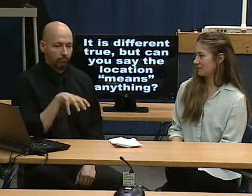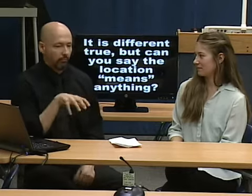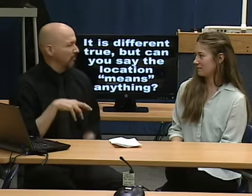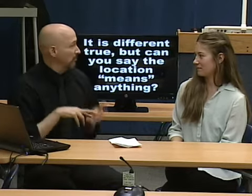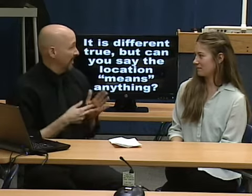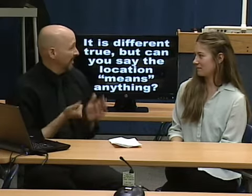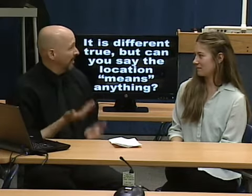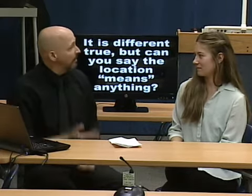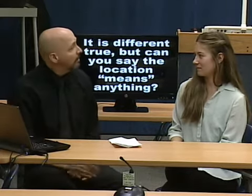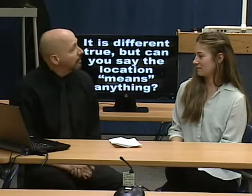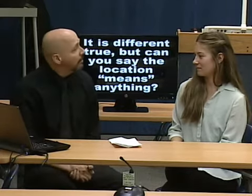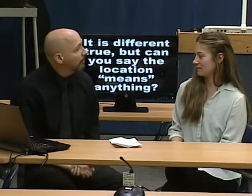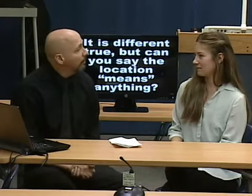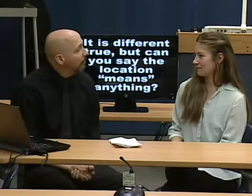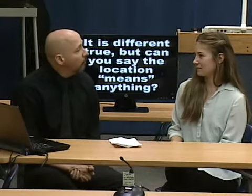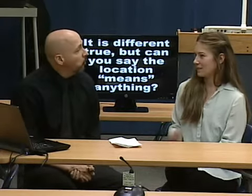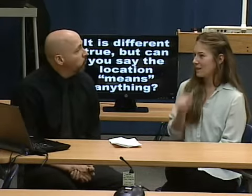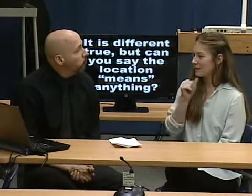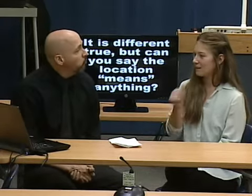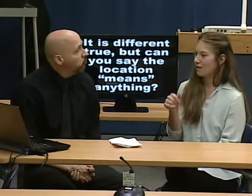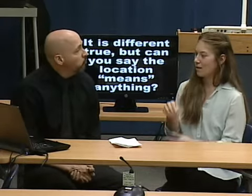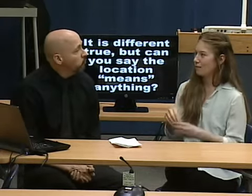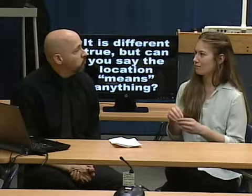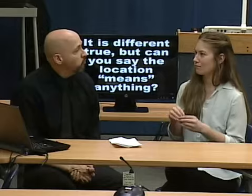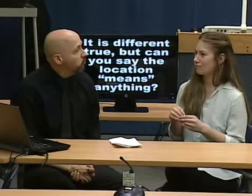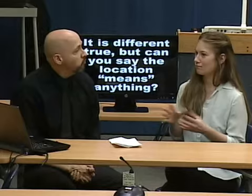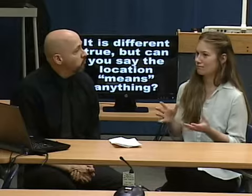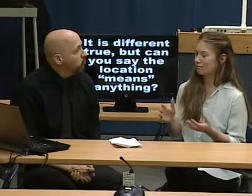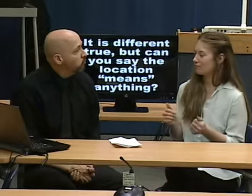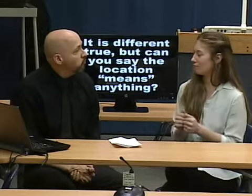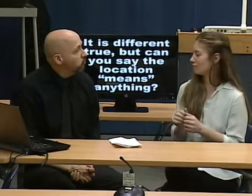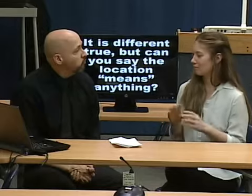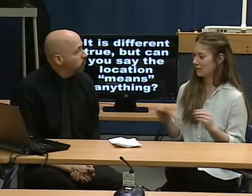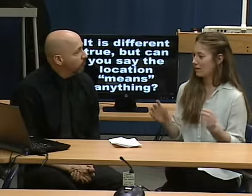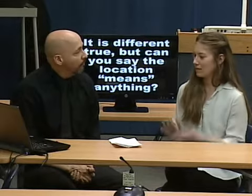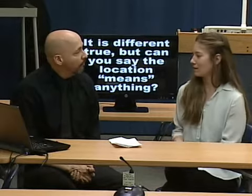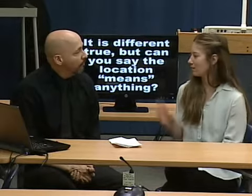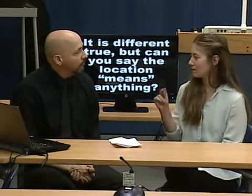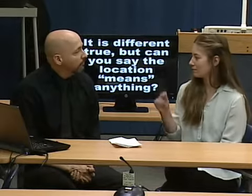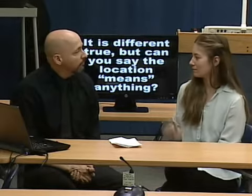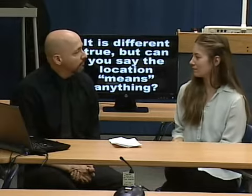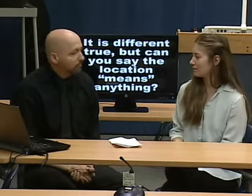Does it mean anything? Not... with nothing else, no.